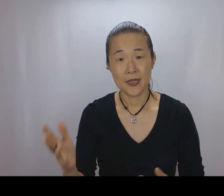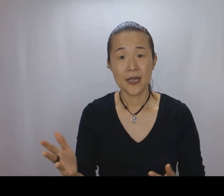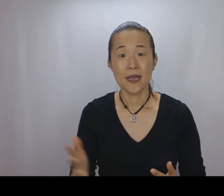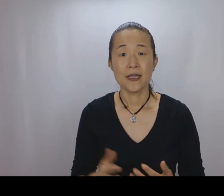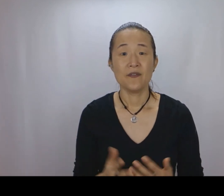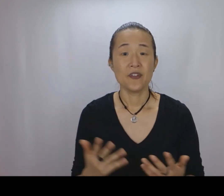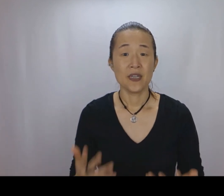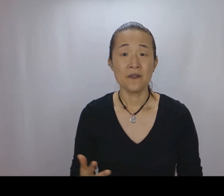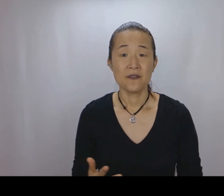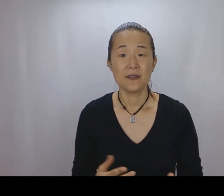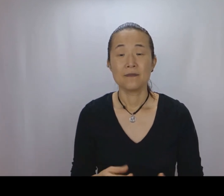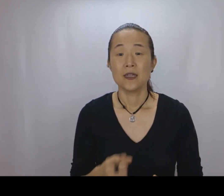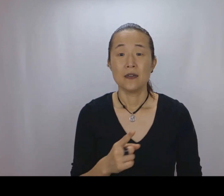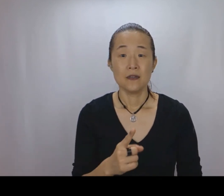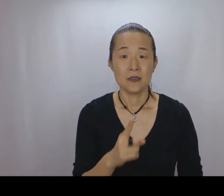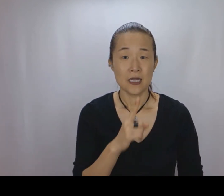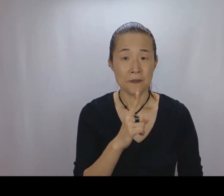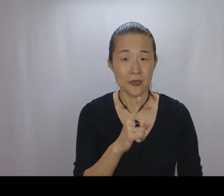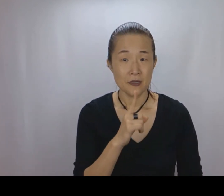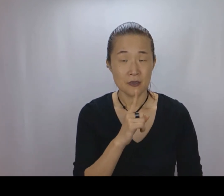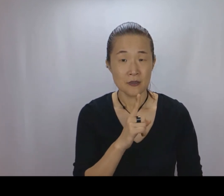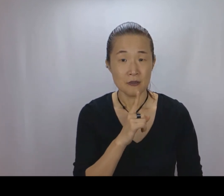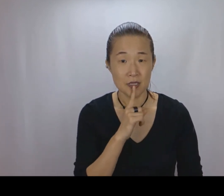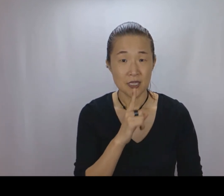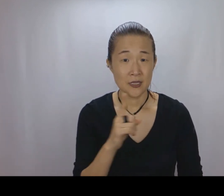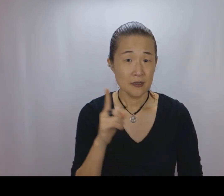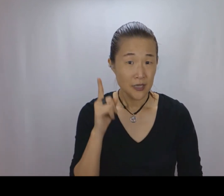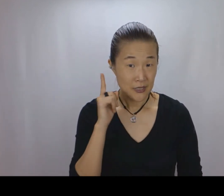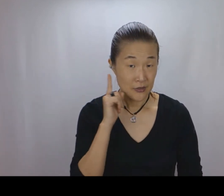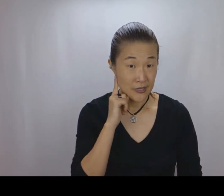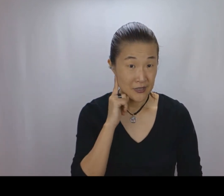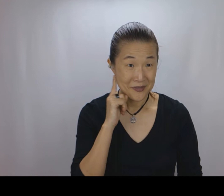And if you're deaf, you're going to tap your chin and your ear